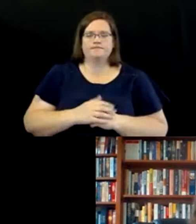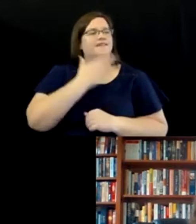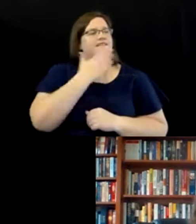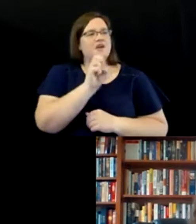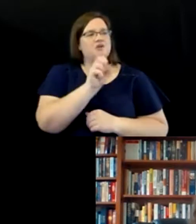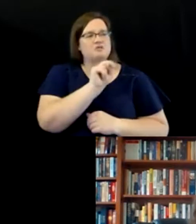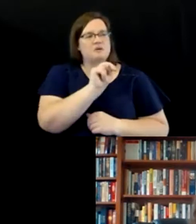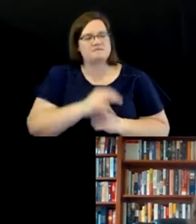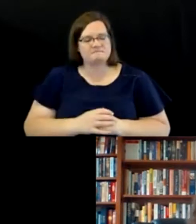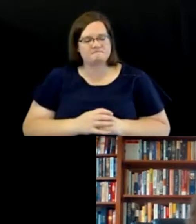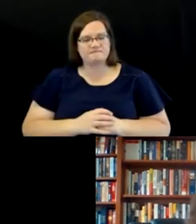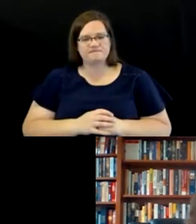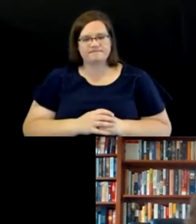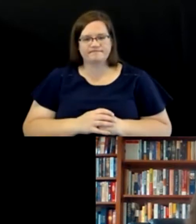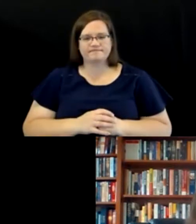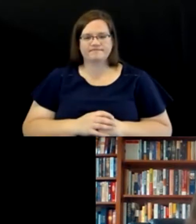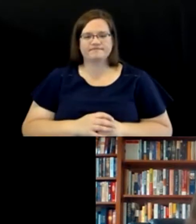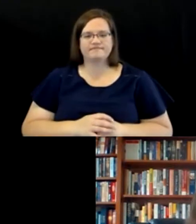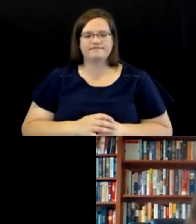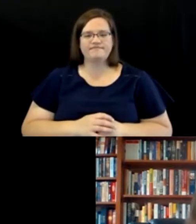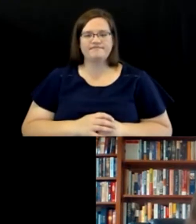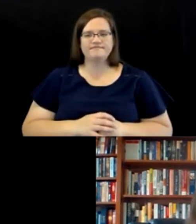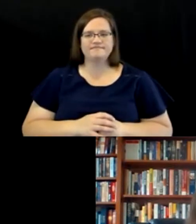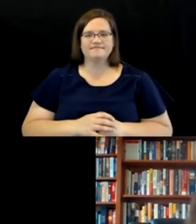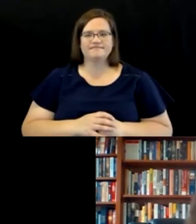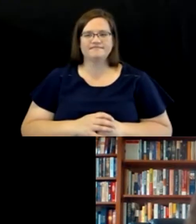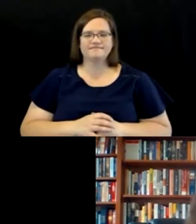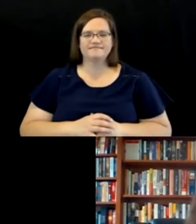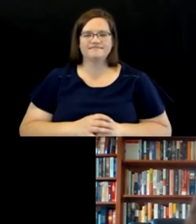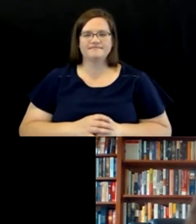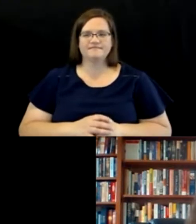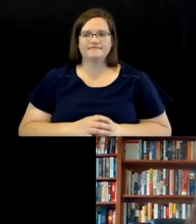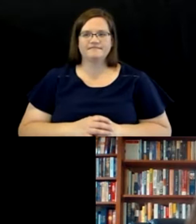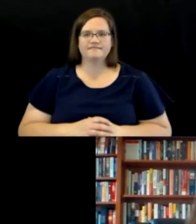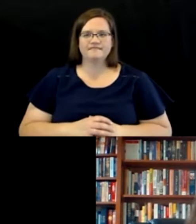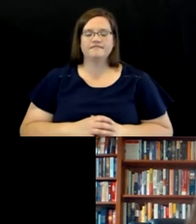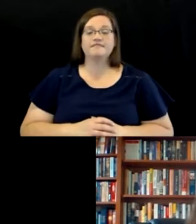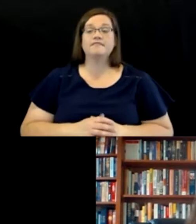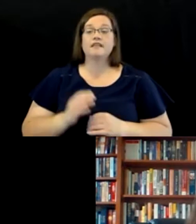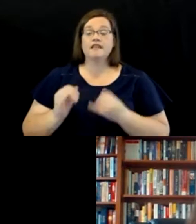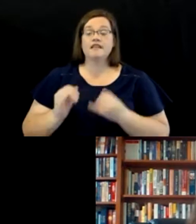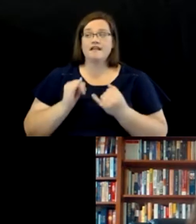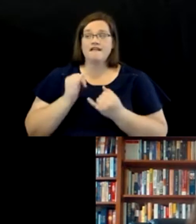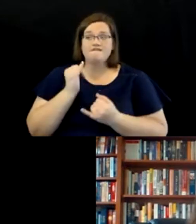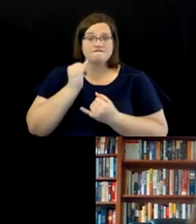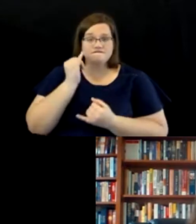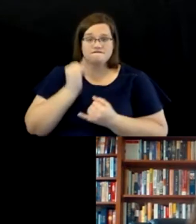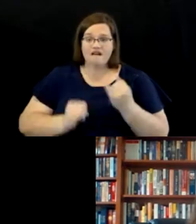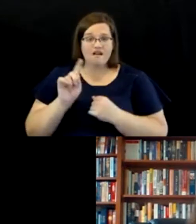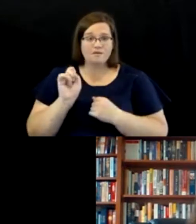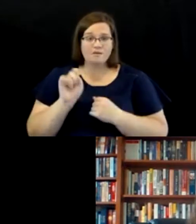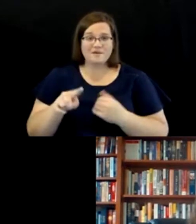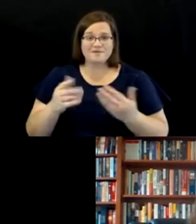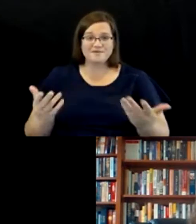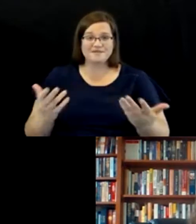Sarah: Okay, any final questions? We're about at our end